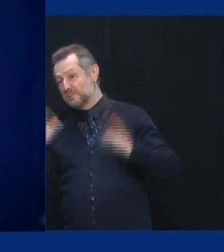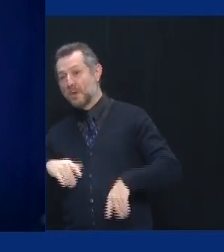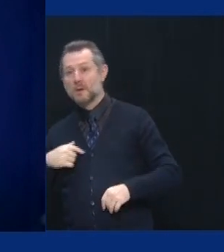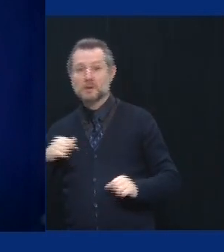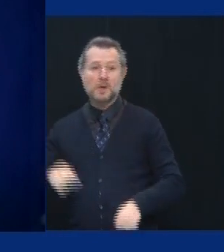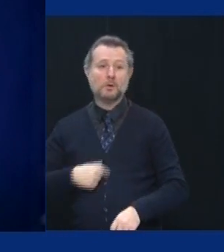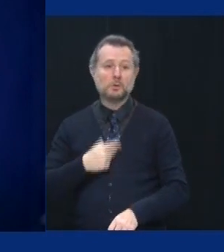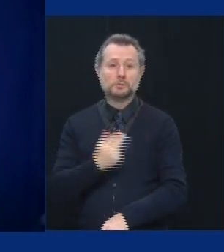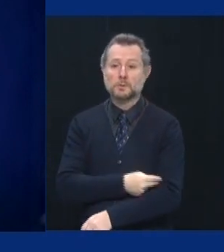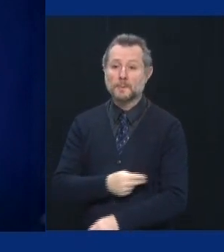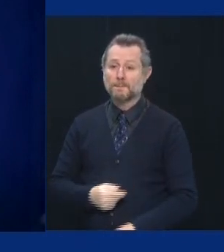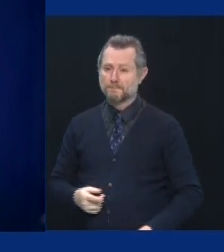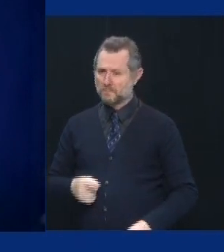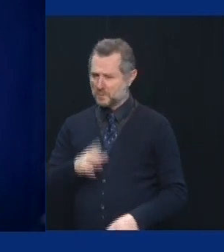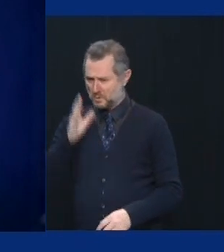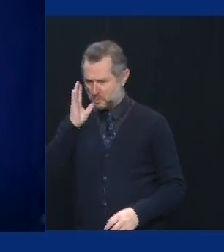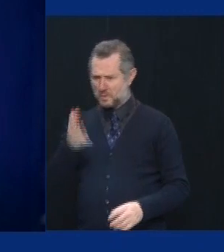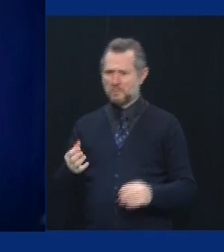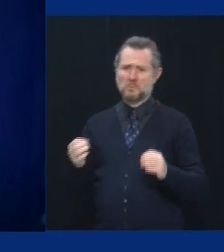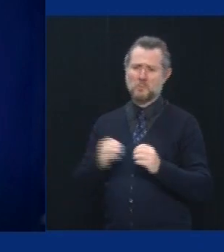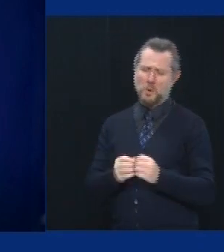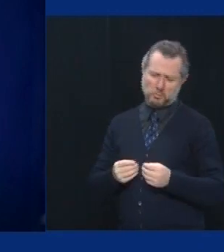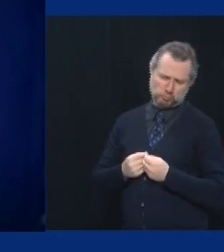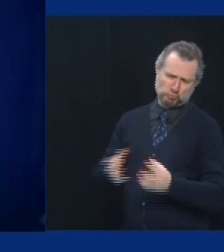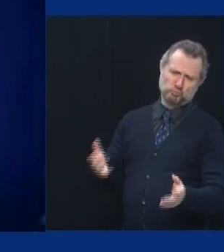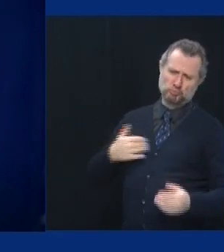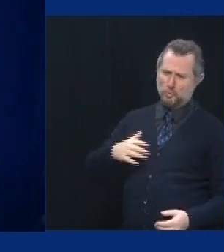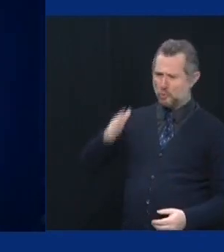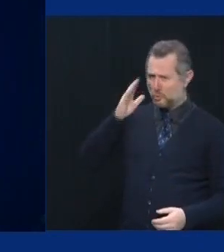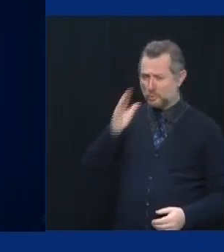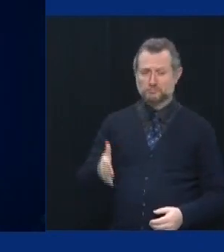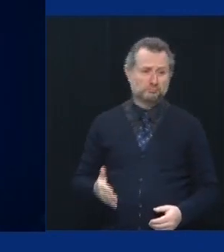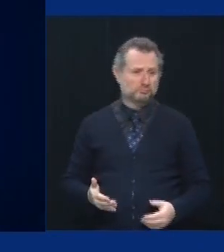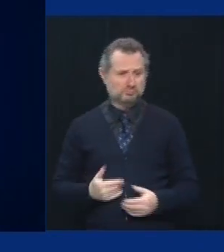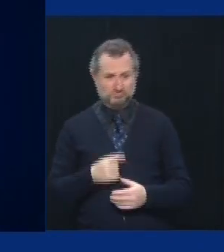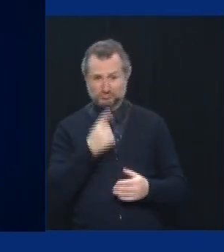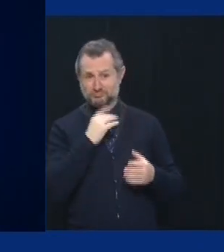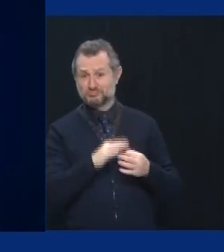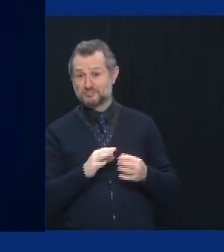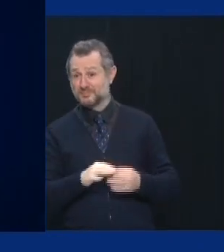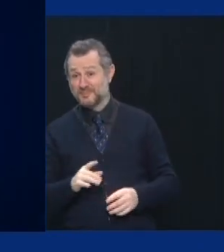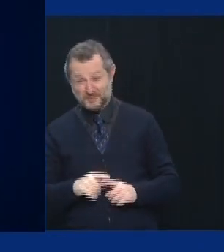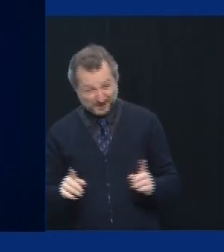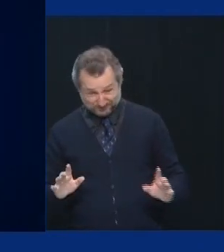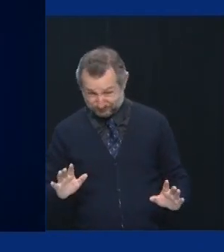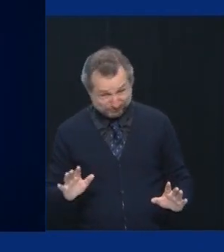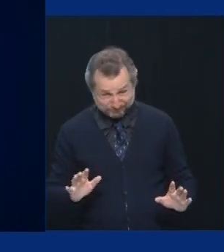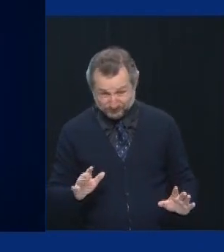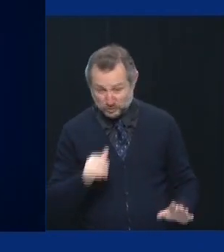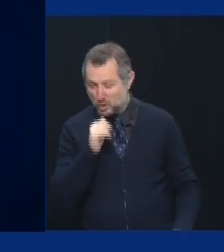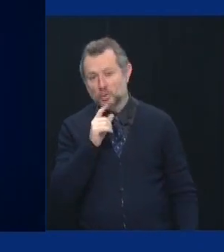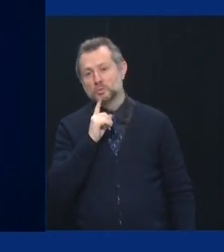ELIGIBILITY TO 65-PLUS AND CREATED THIS WAVE OF EXPECTATION. THEY SAID, THERE WOULD BE MORE